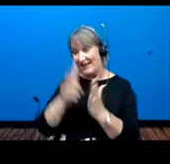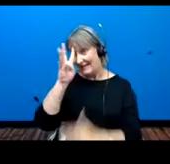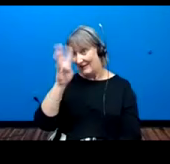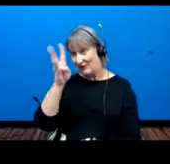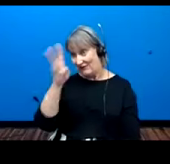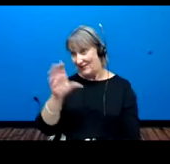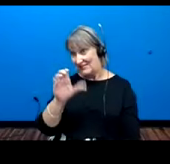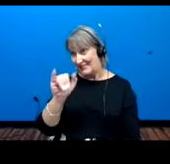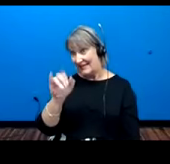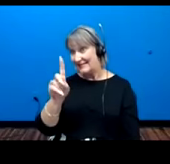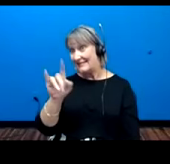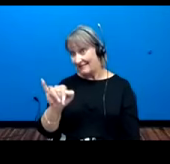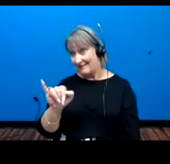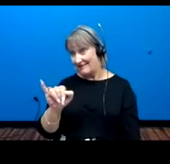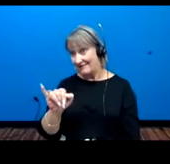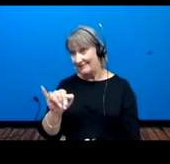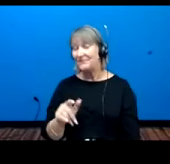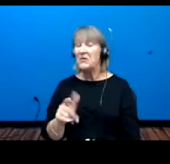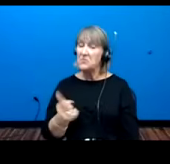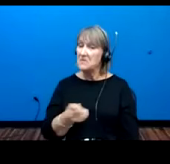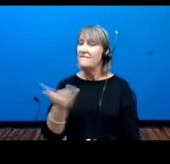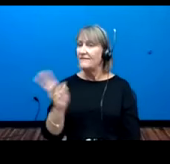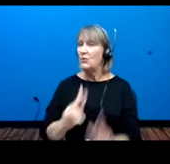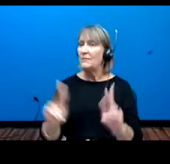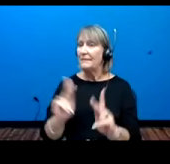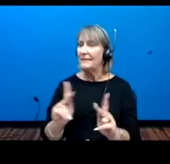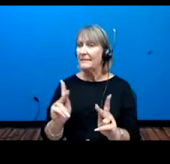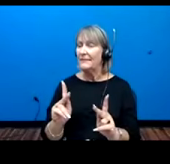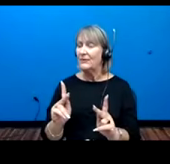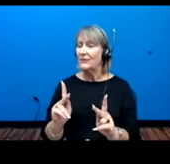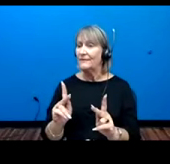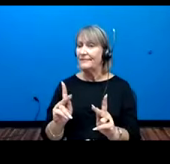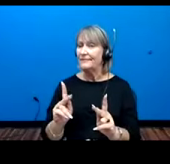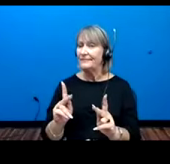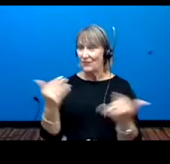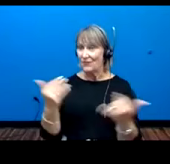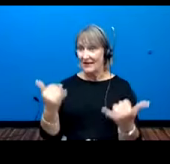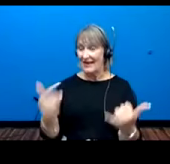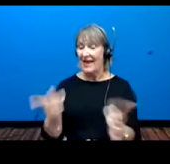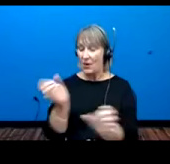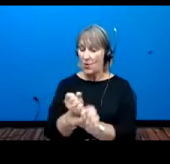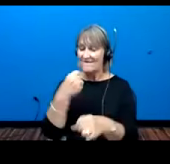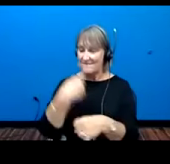And we have several well, a few folks on with us, who have produced/helped produce